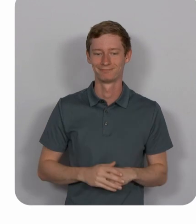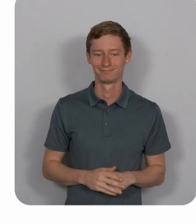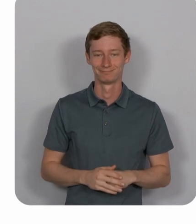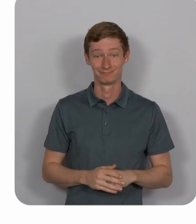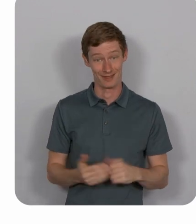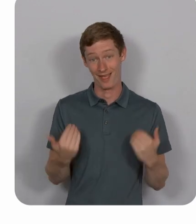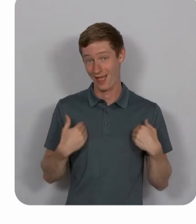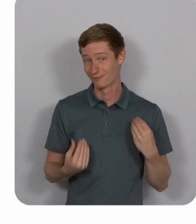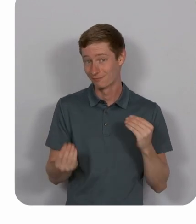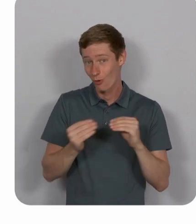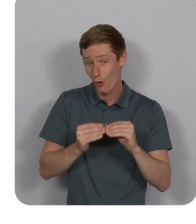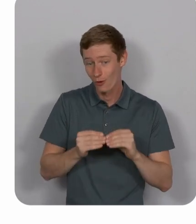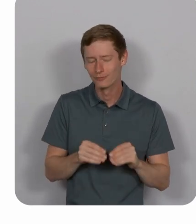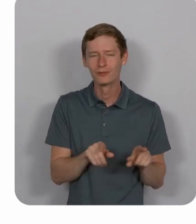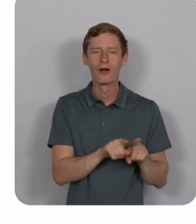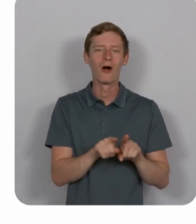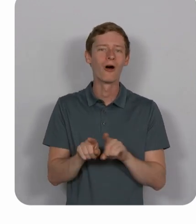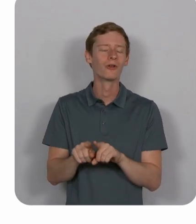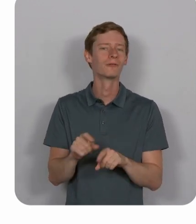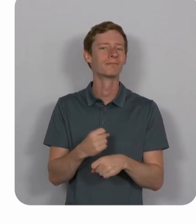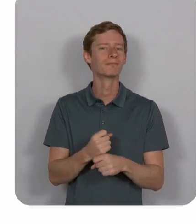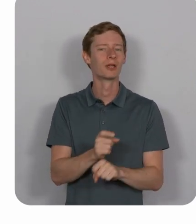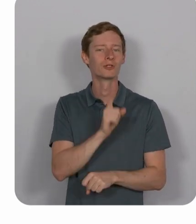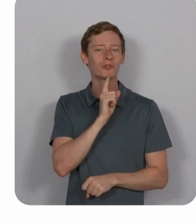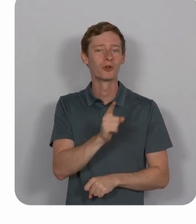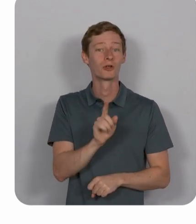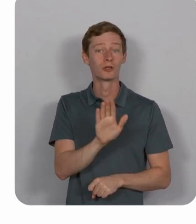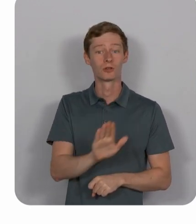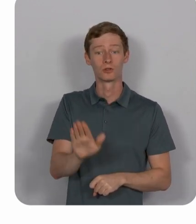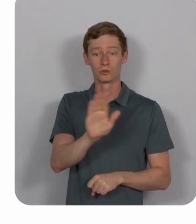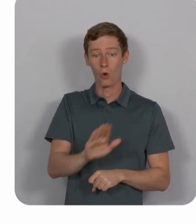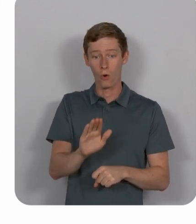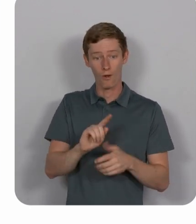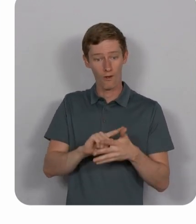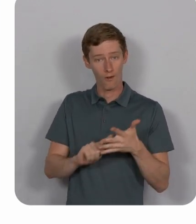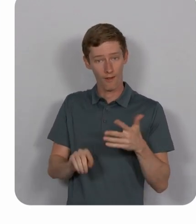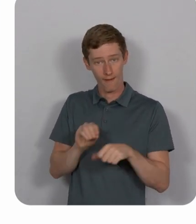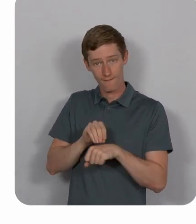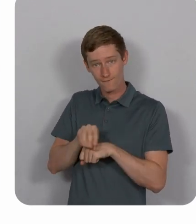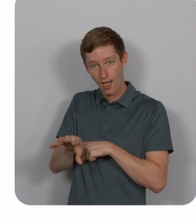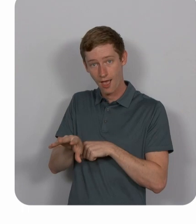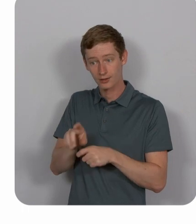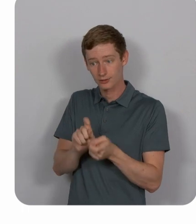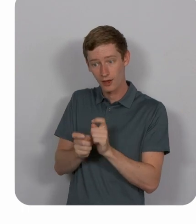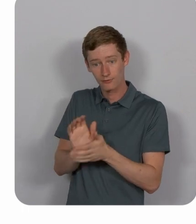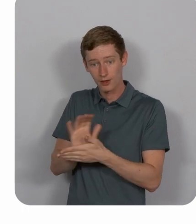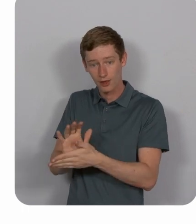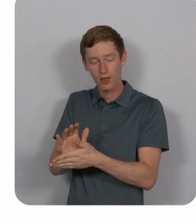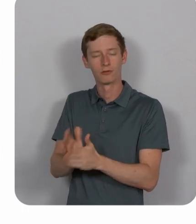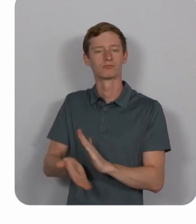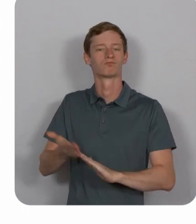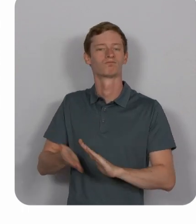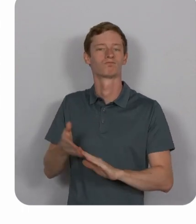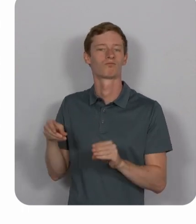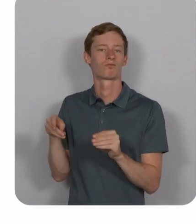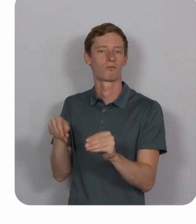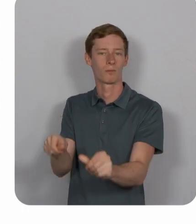You also want to make sure that your effects are running smoothly for the user. And that sometimes can be a challenge.